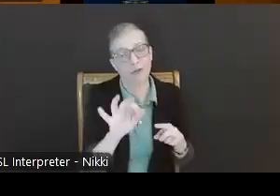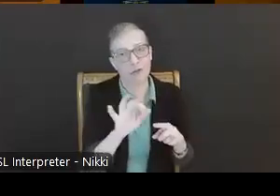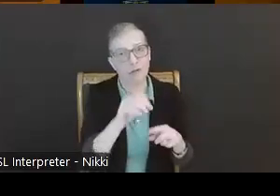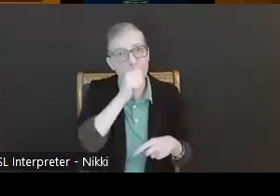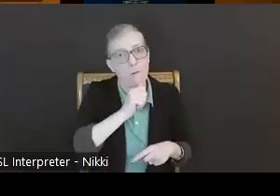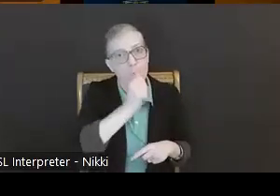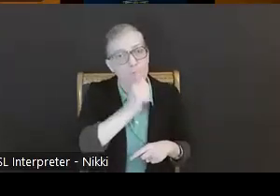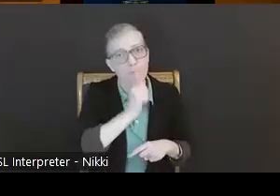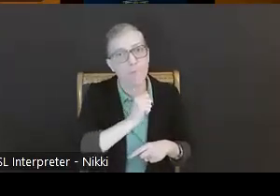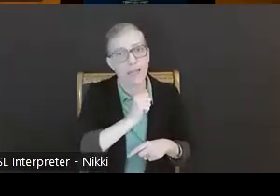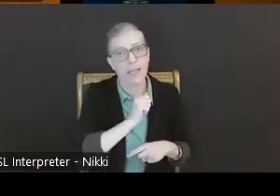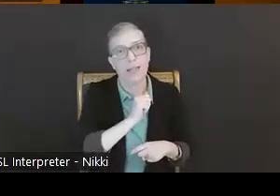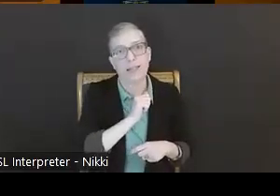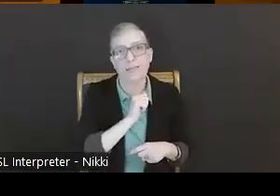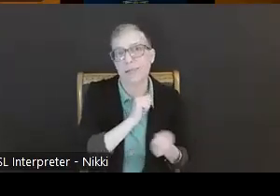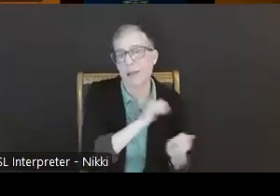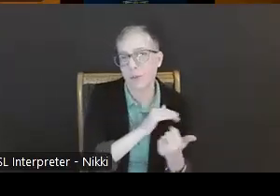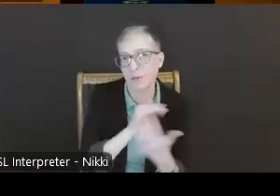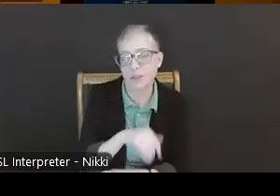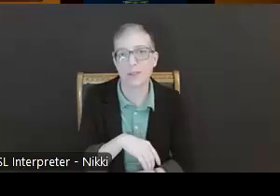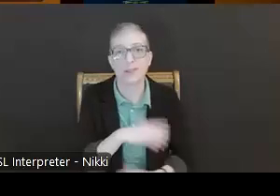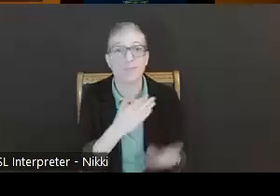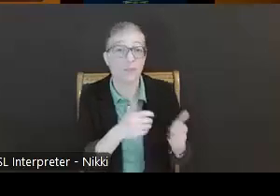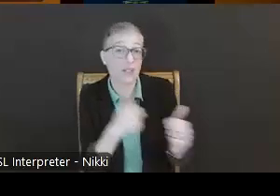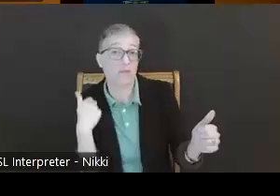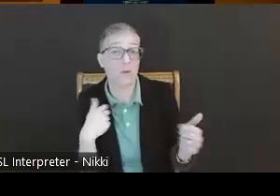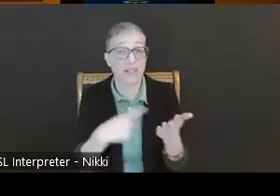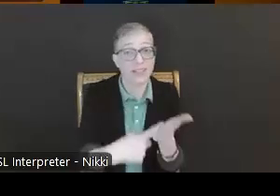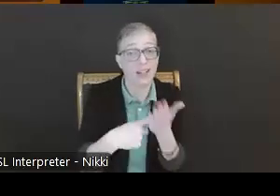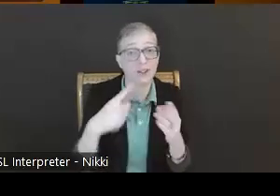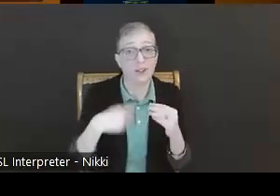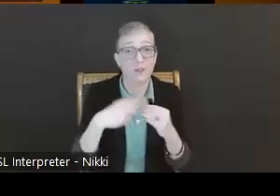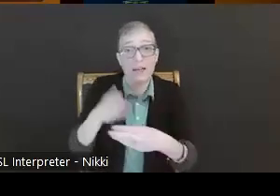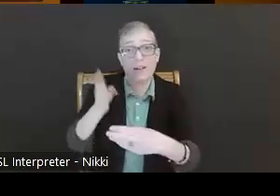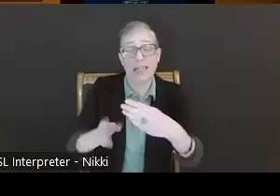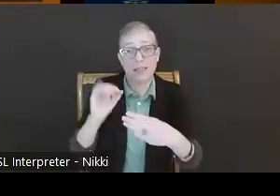conversations about cancer and end of life um and really kind of isolating themselves from those